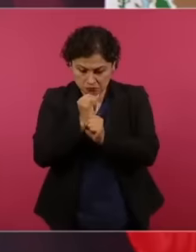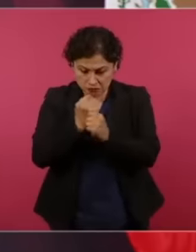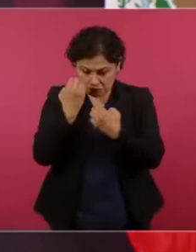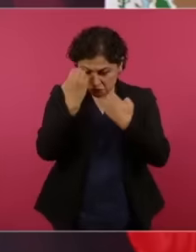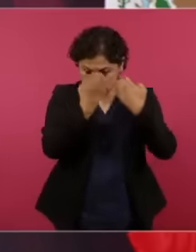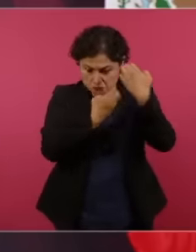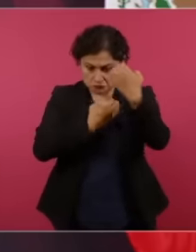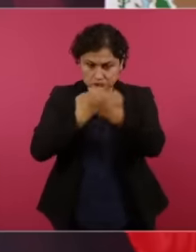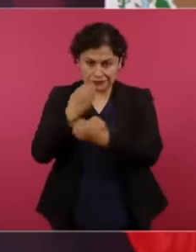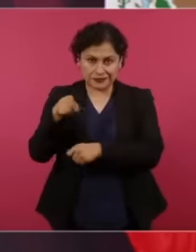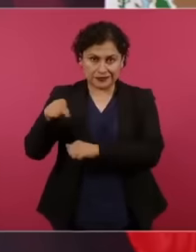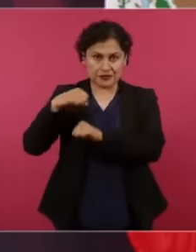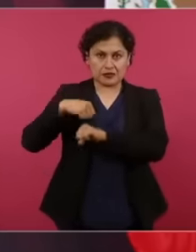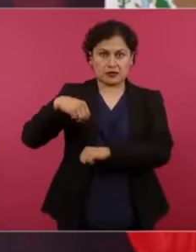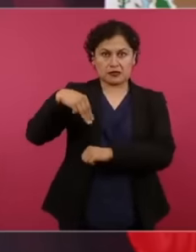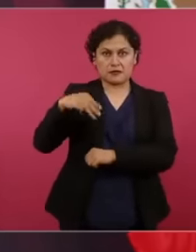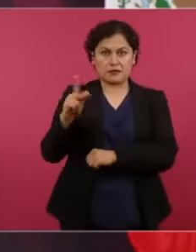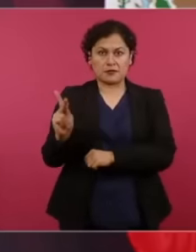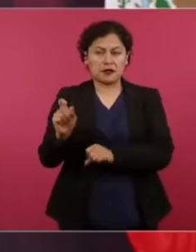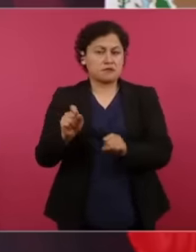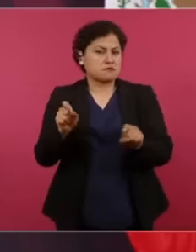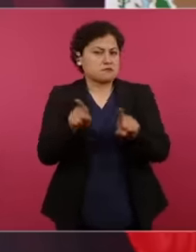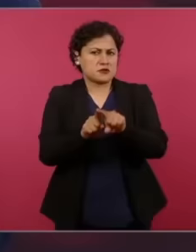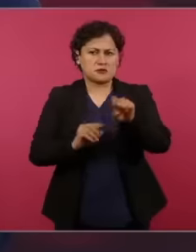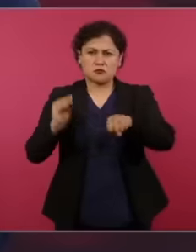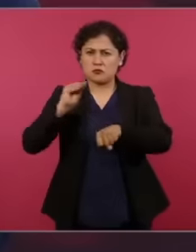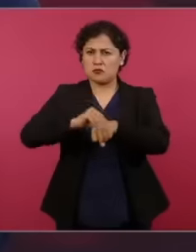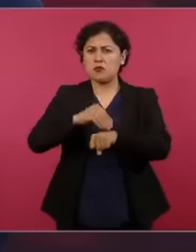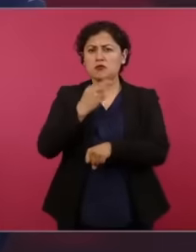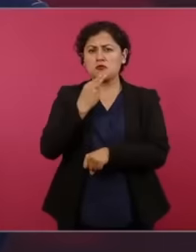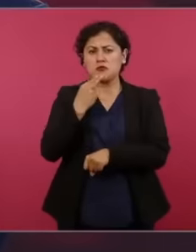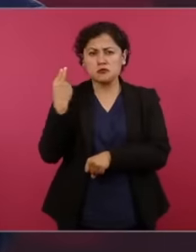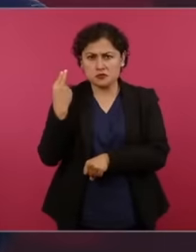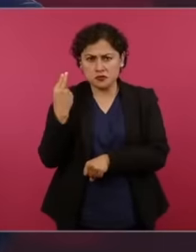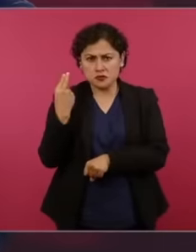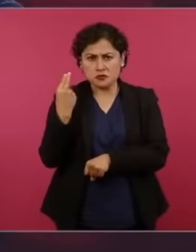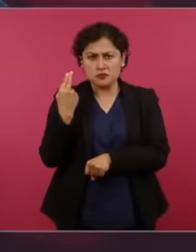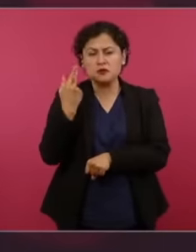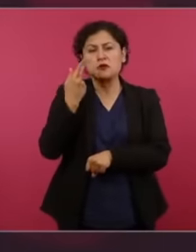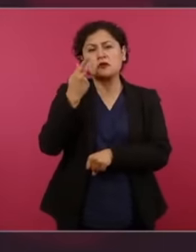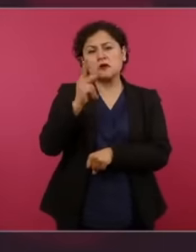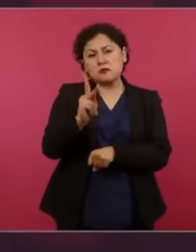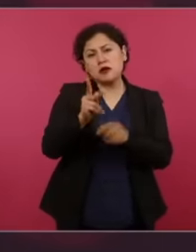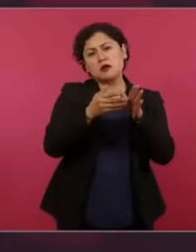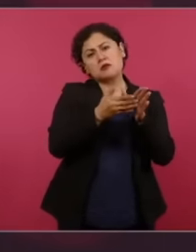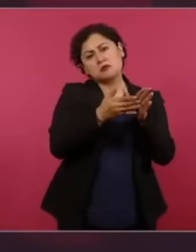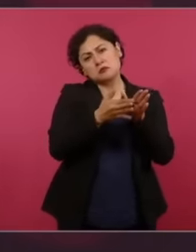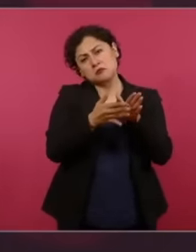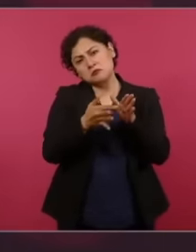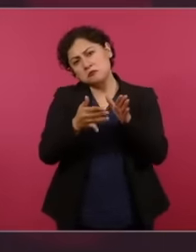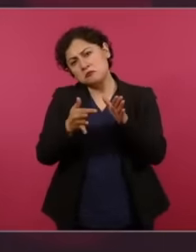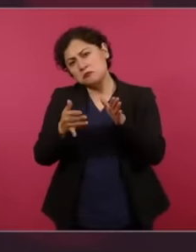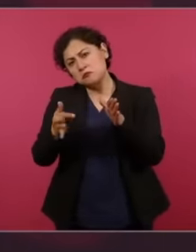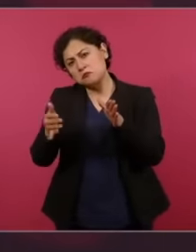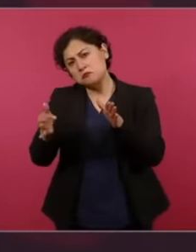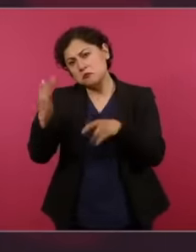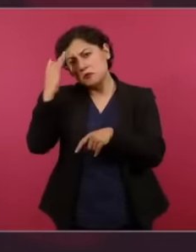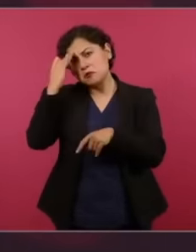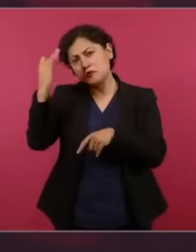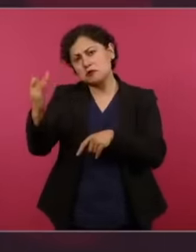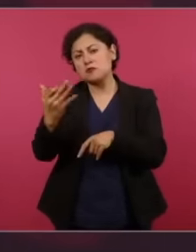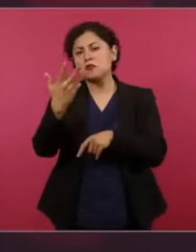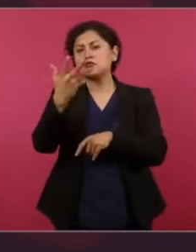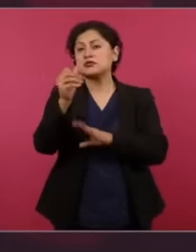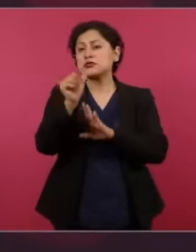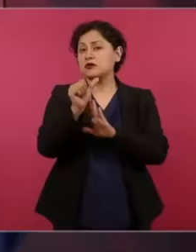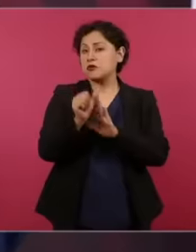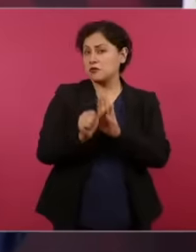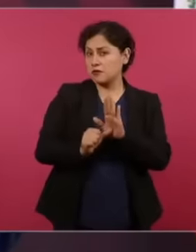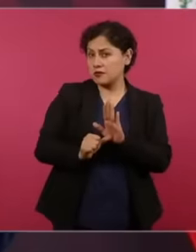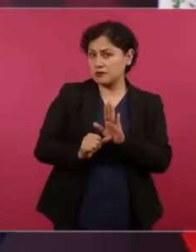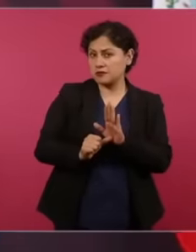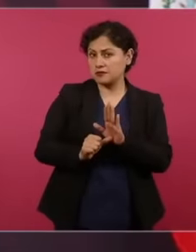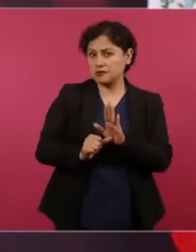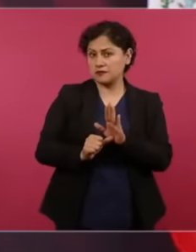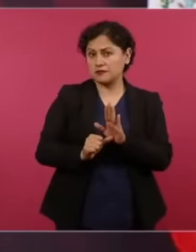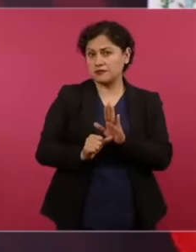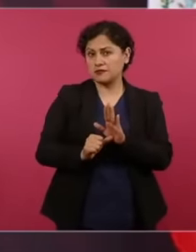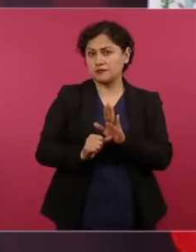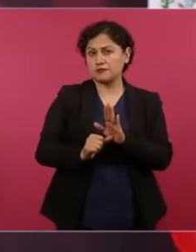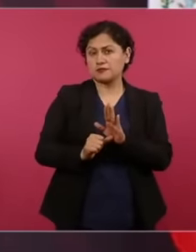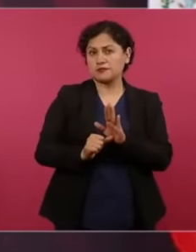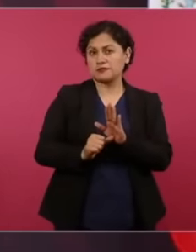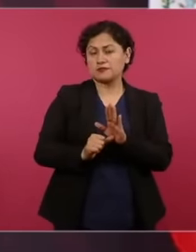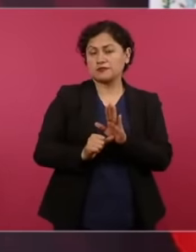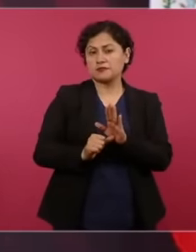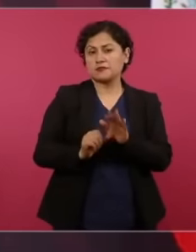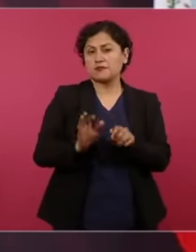Public Ministry the same thing comes out but then time passes after 5 months because when it comes